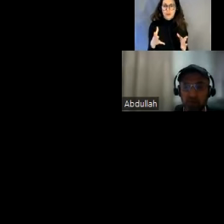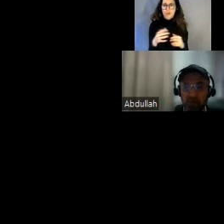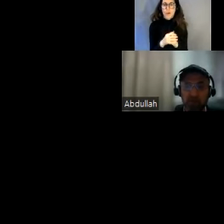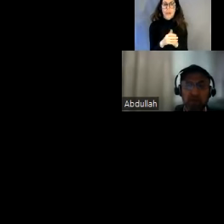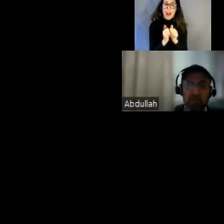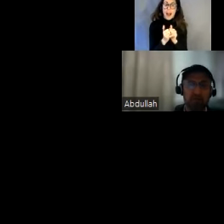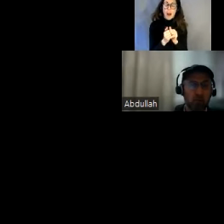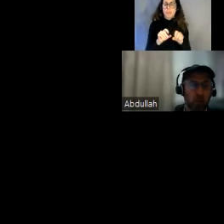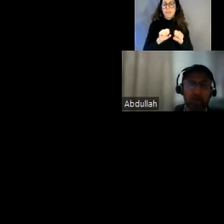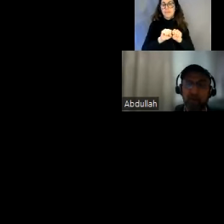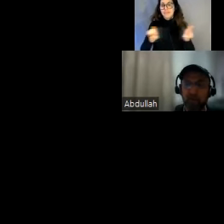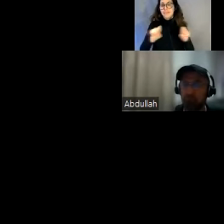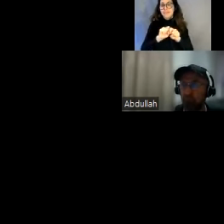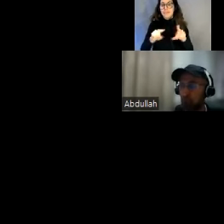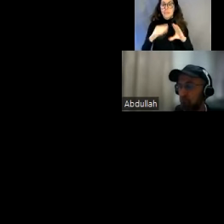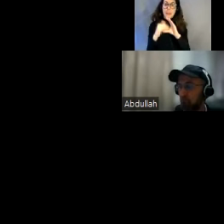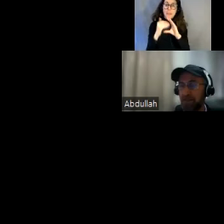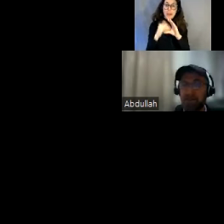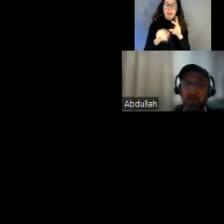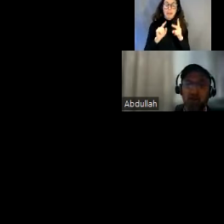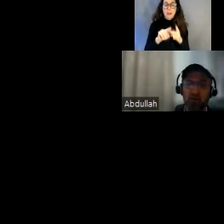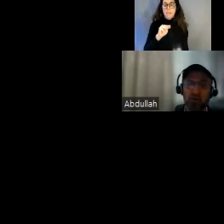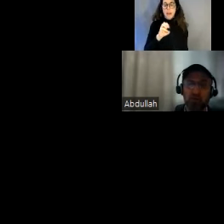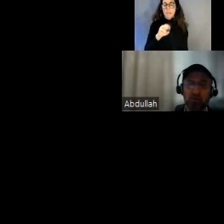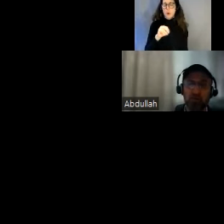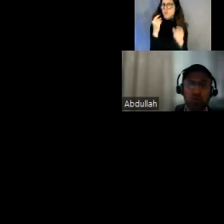any time we receive any new information, we pass the